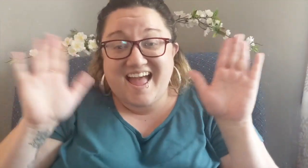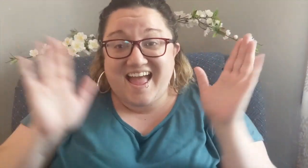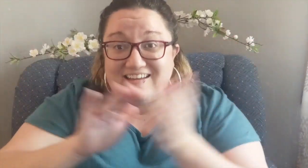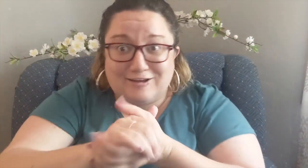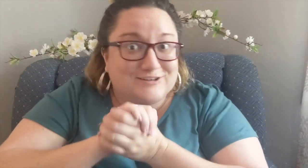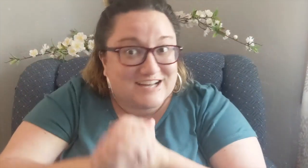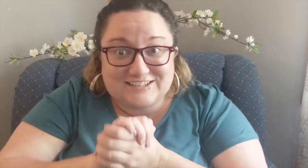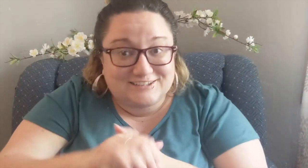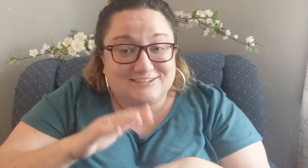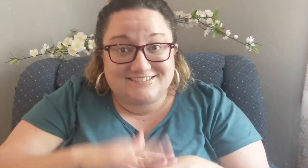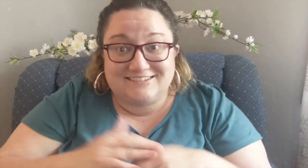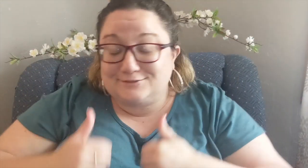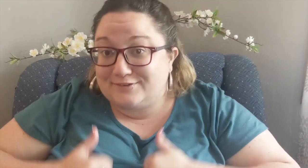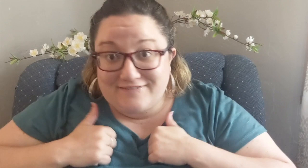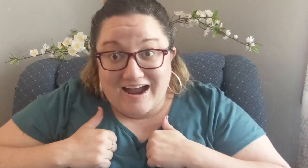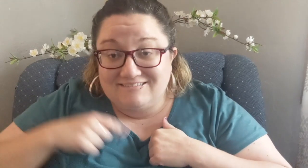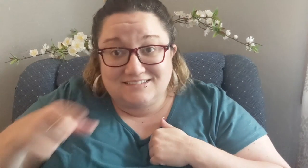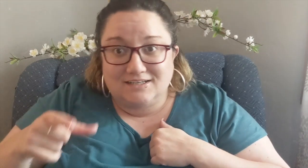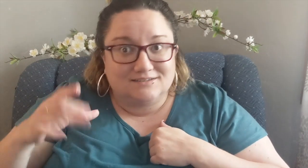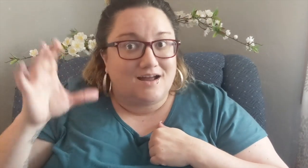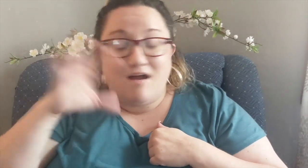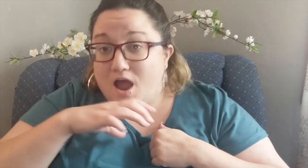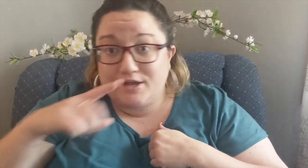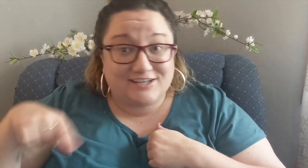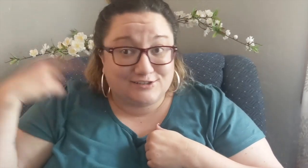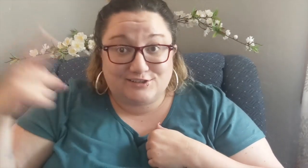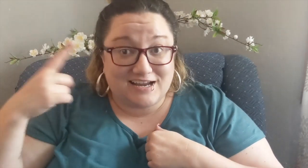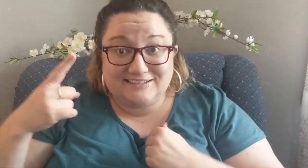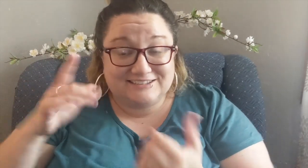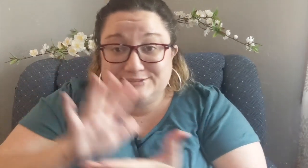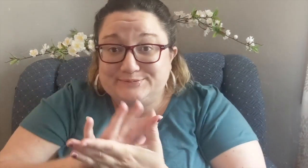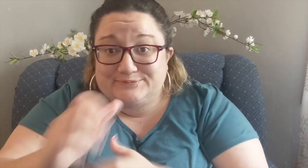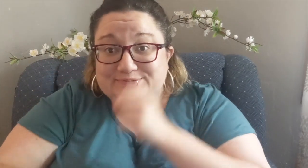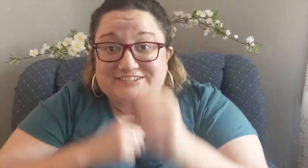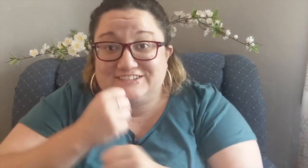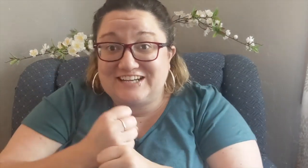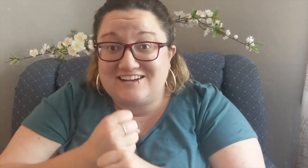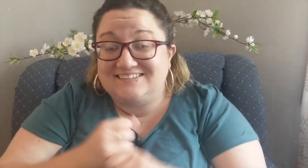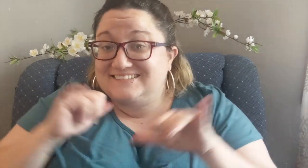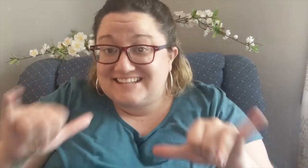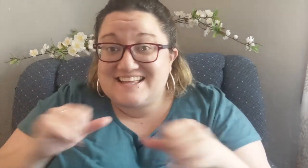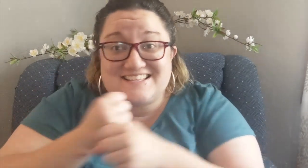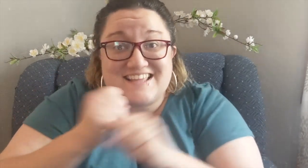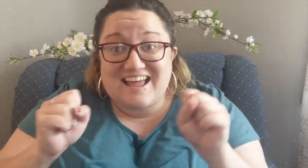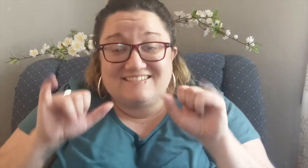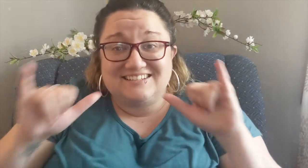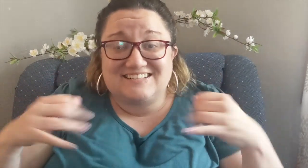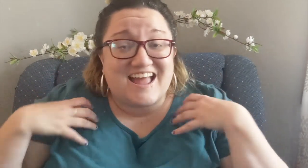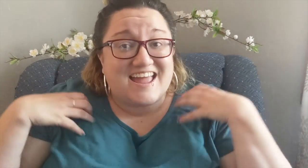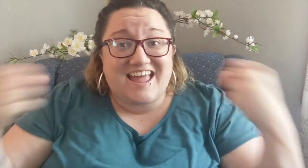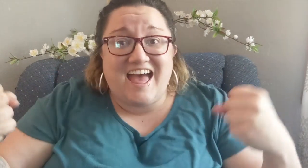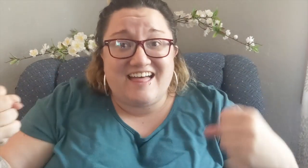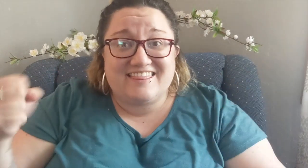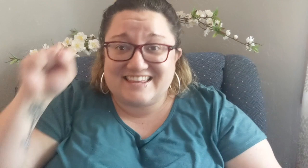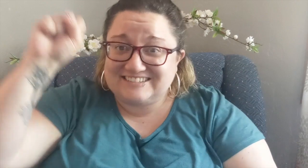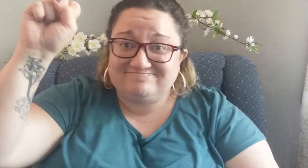Congratulations on surviving this odd, crazy school year! Stay safe. Stay healthy. Right on!